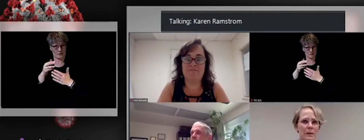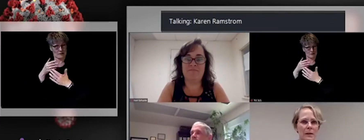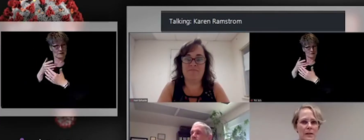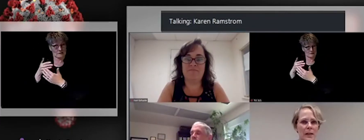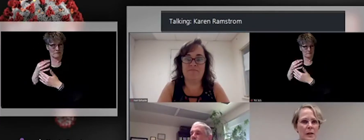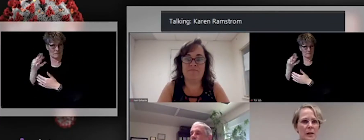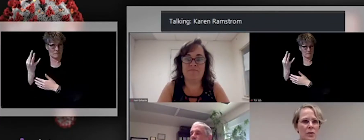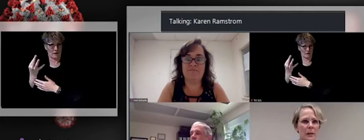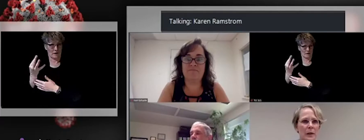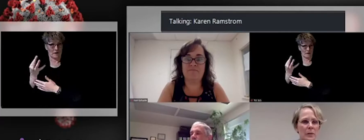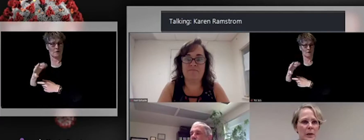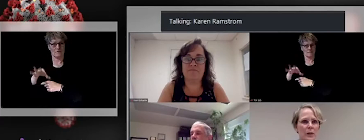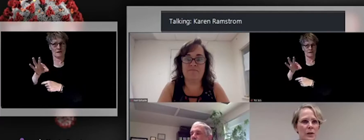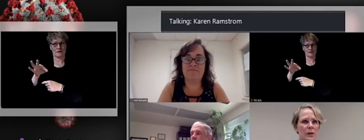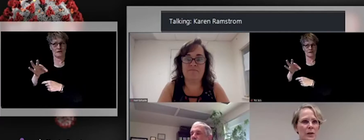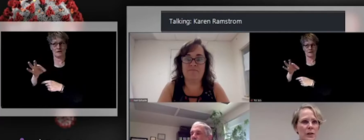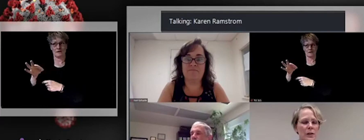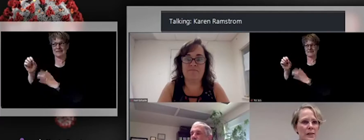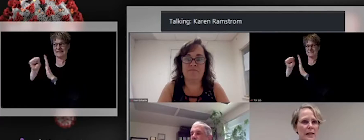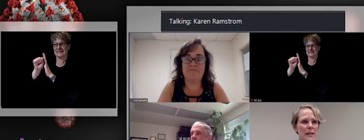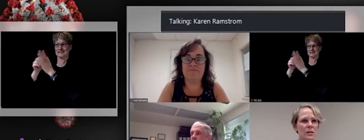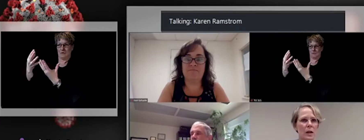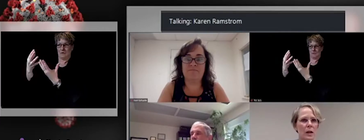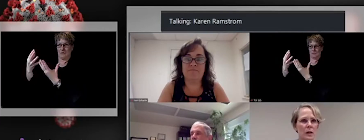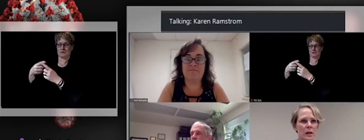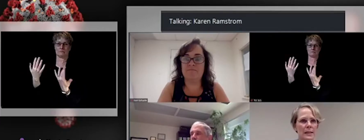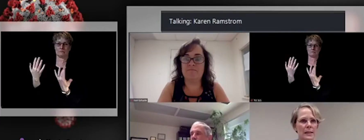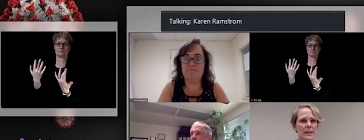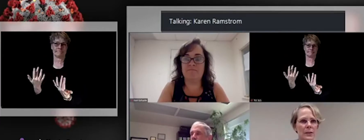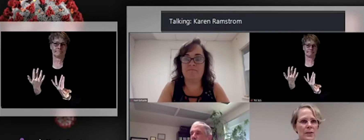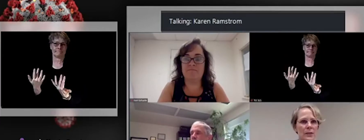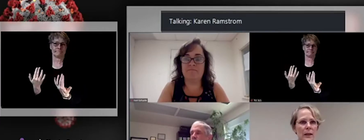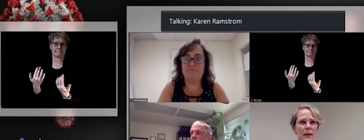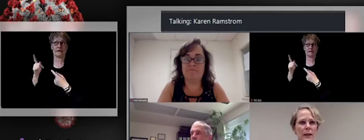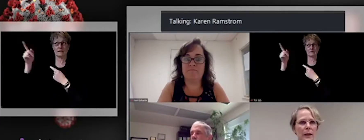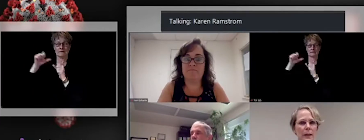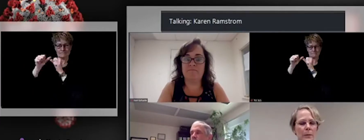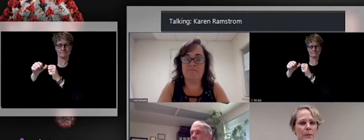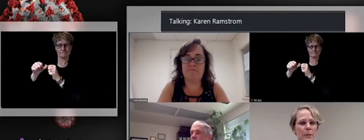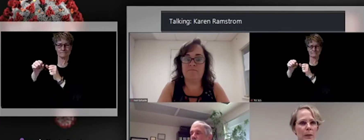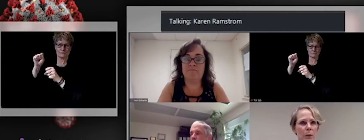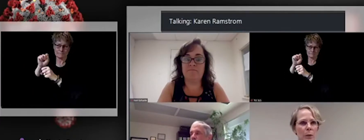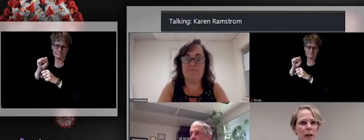that is yet to be determined. We know the state is still working on a lot of the details.